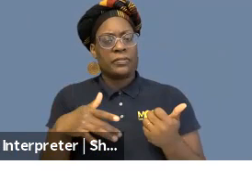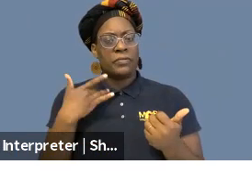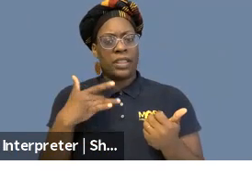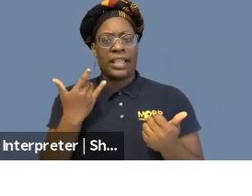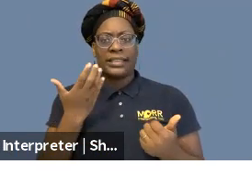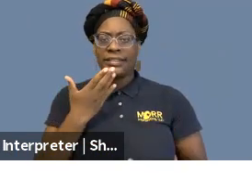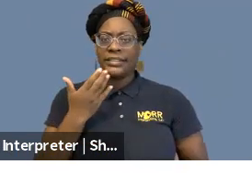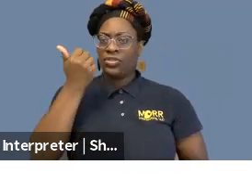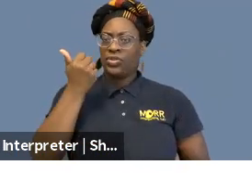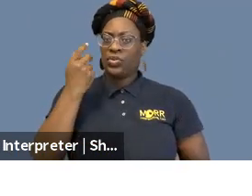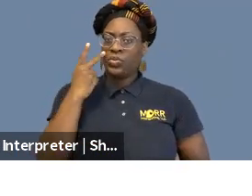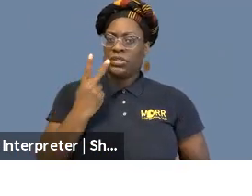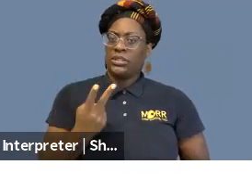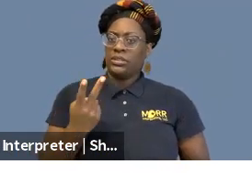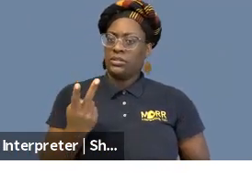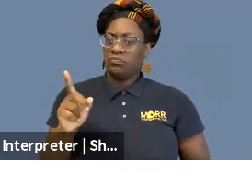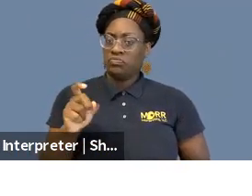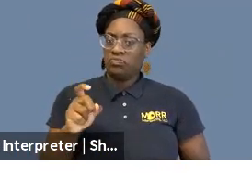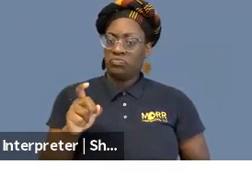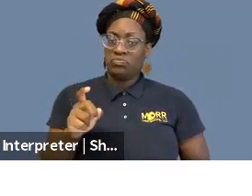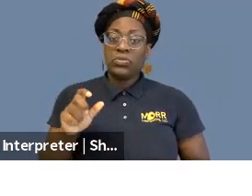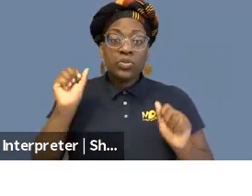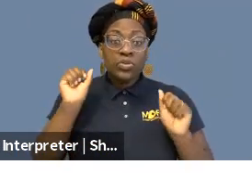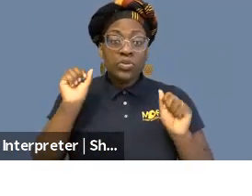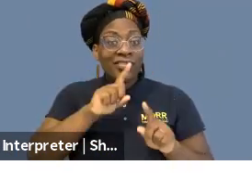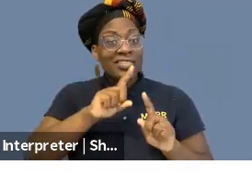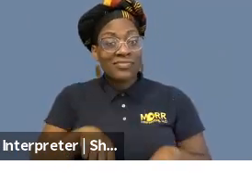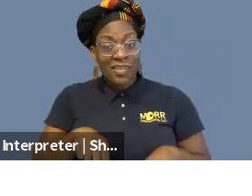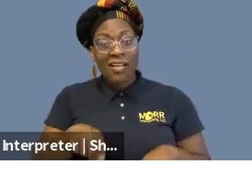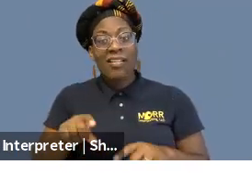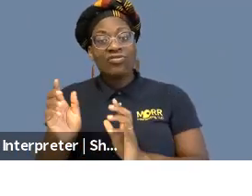but if you want to put your answer in the chat or, if you want to unmute yourself really quickly.